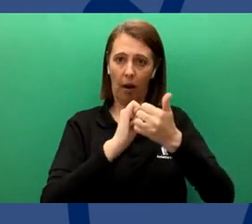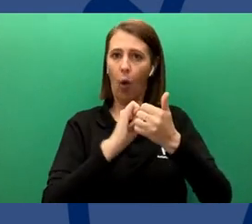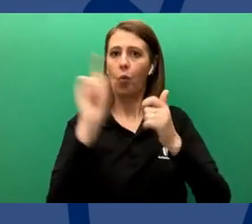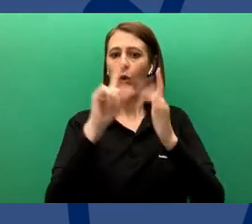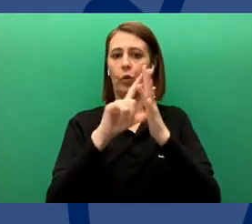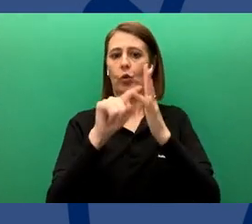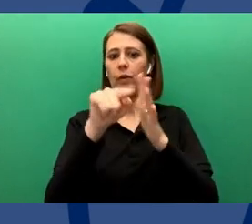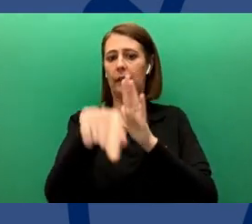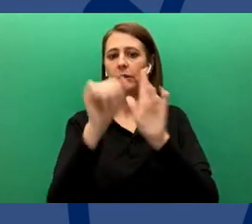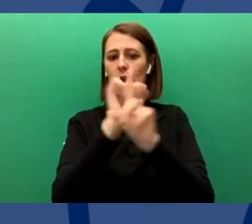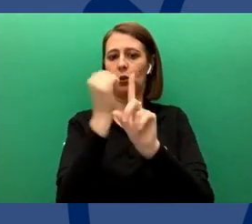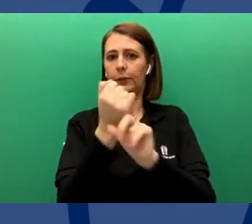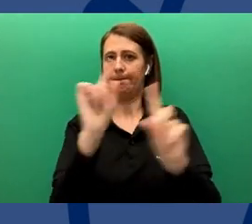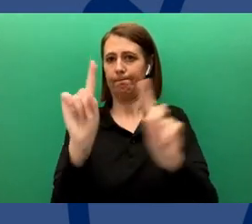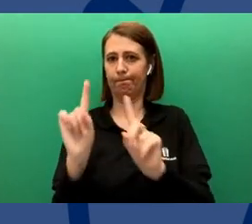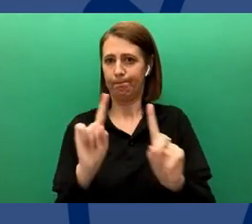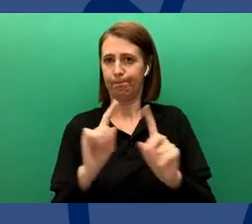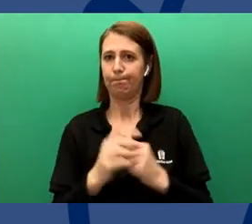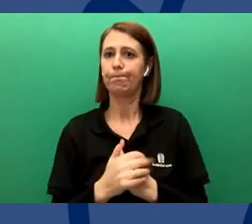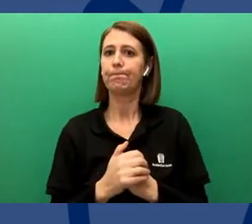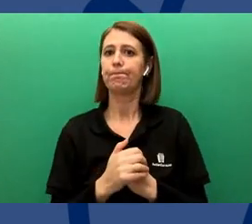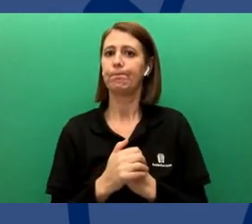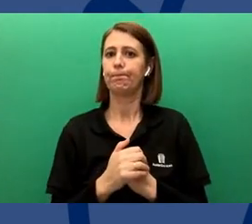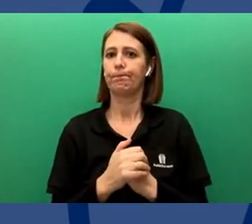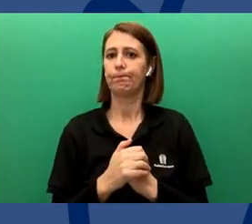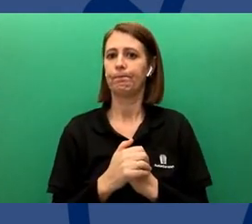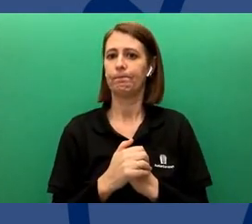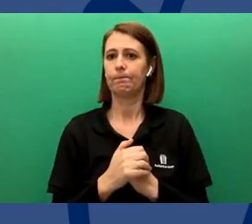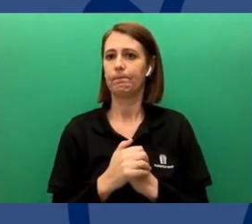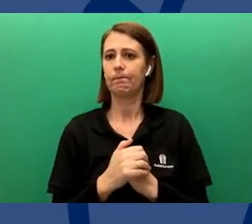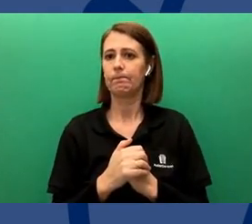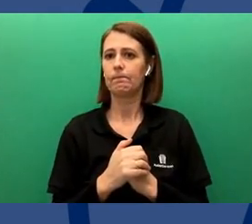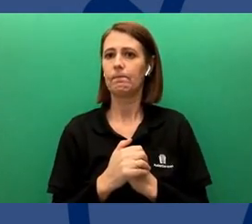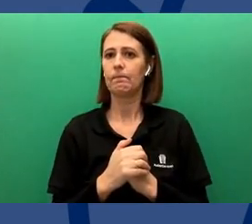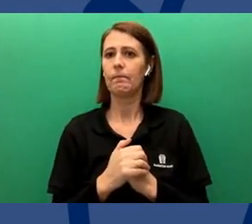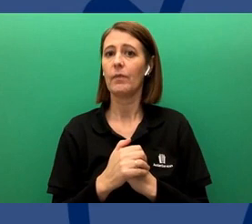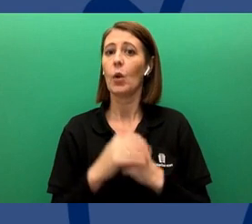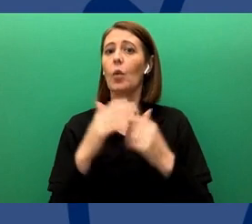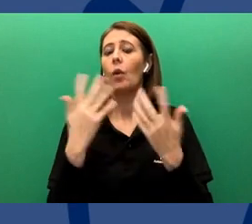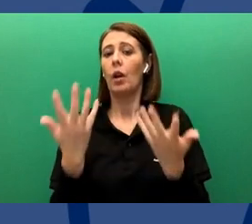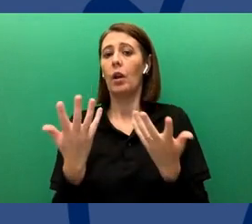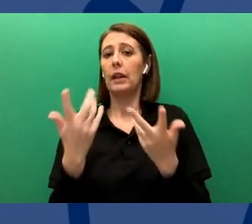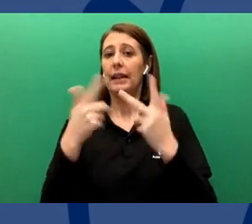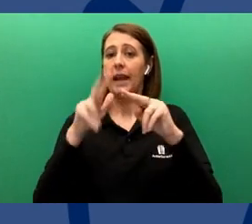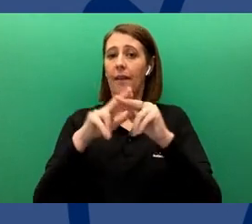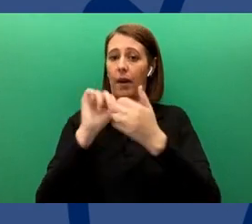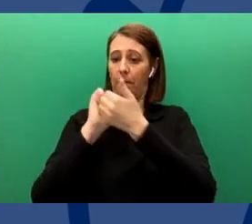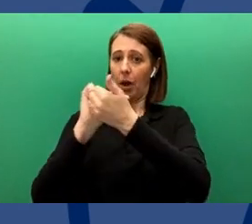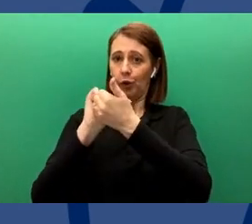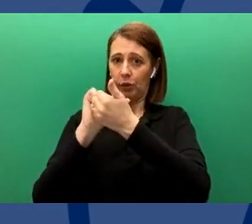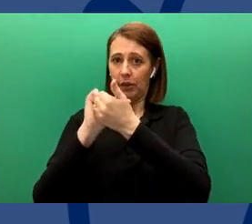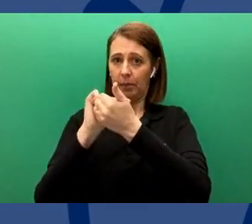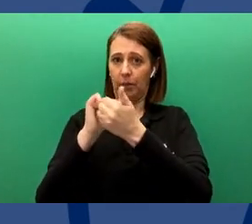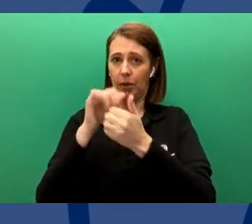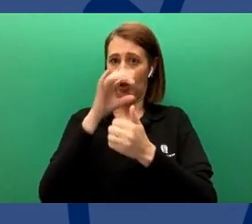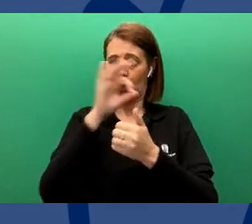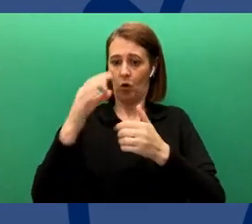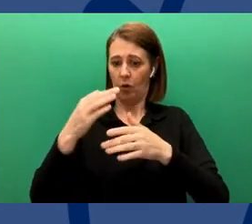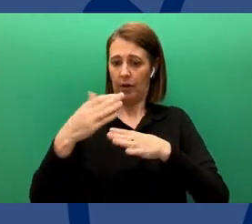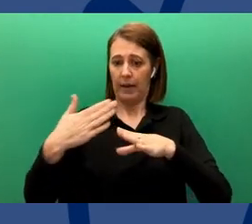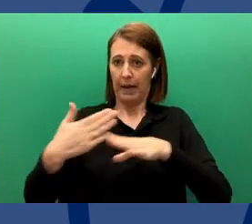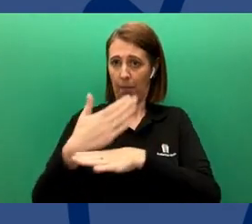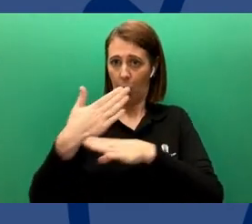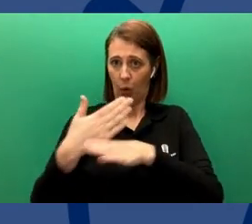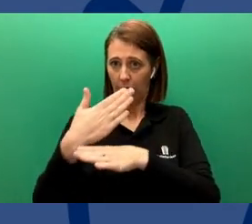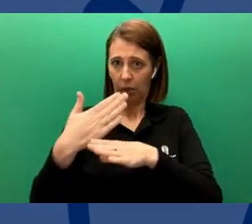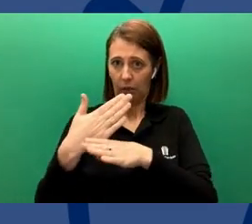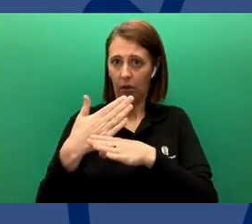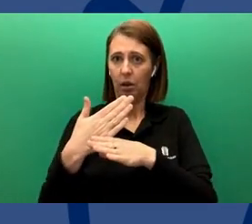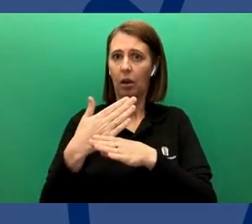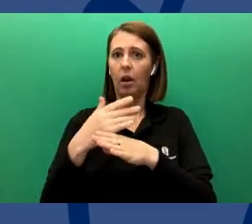Okay. Well, basically, if a partnership is non‑employing, they will be able to only